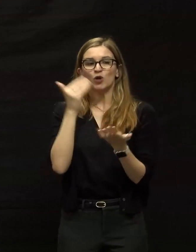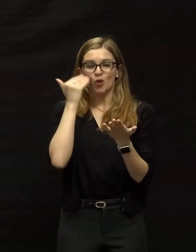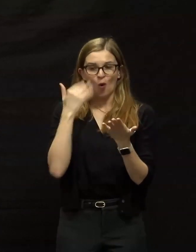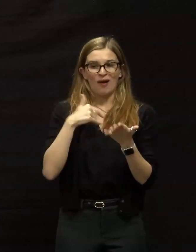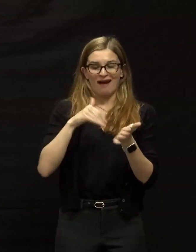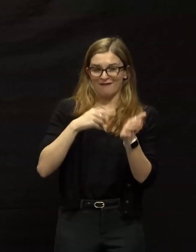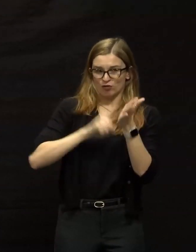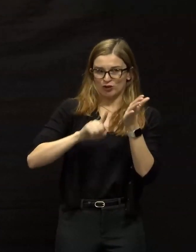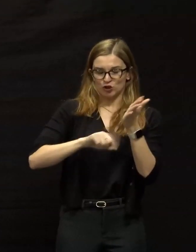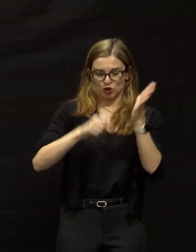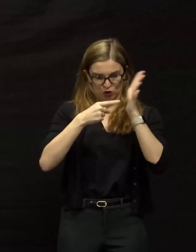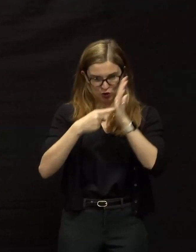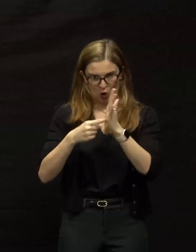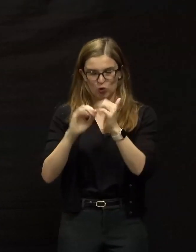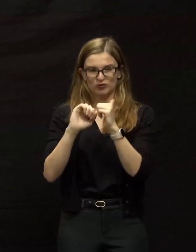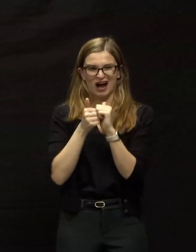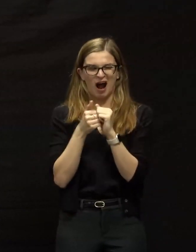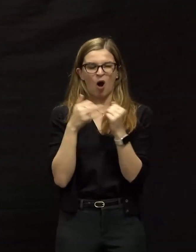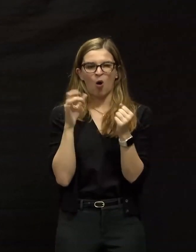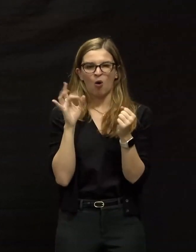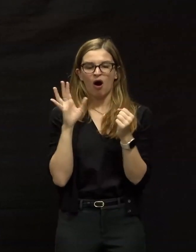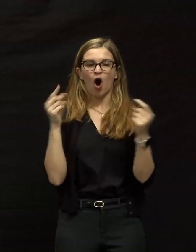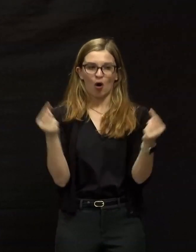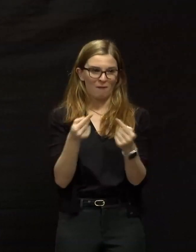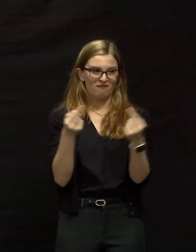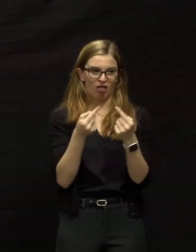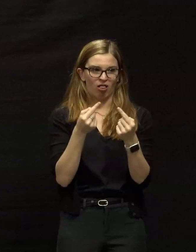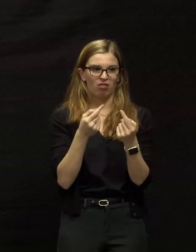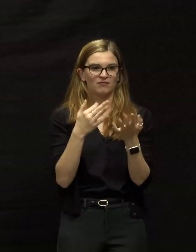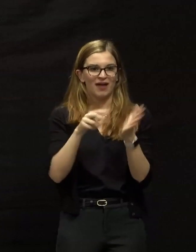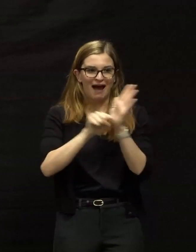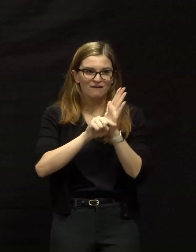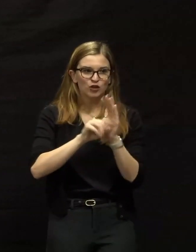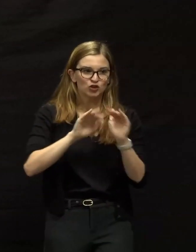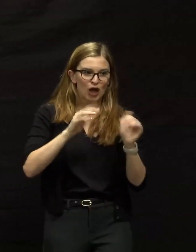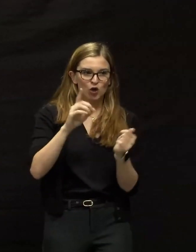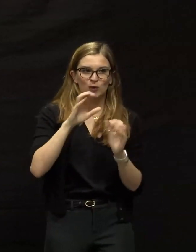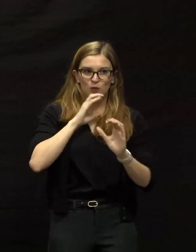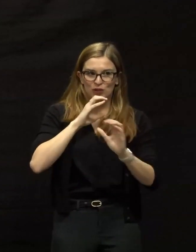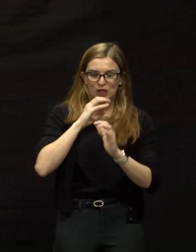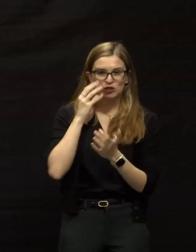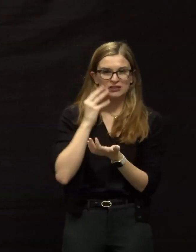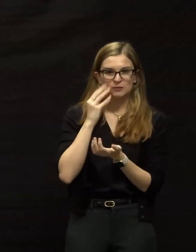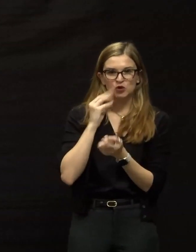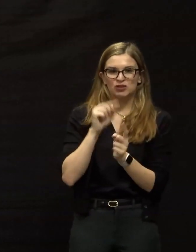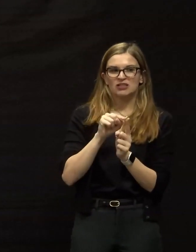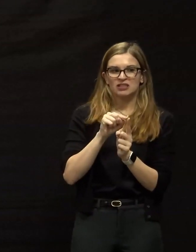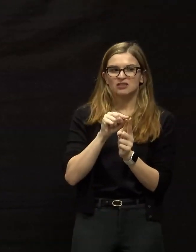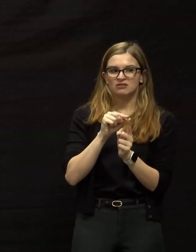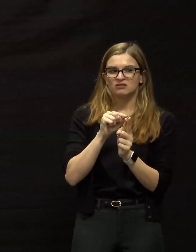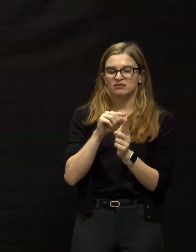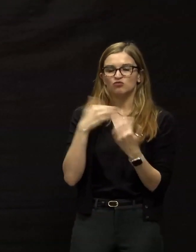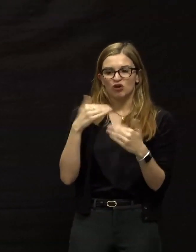advocate for the deaf child because again, we have research that shows what trauma and harm is being done